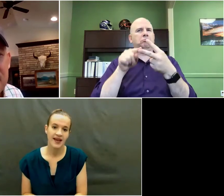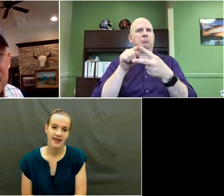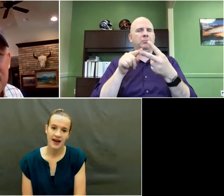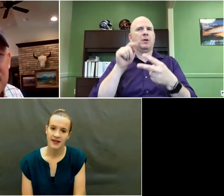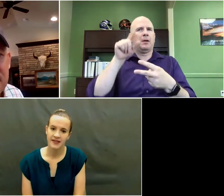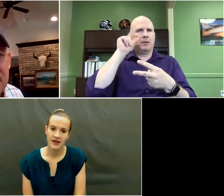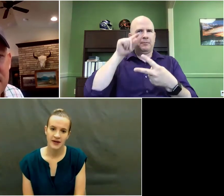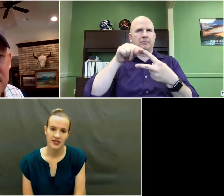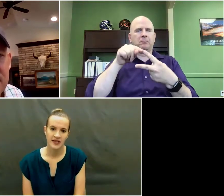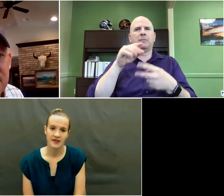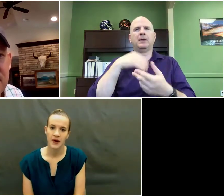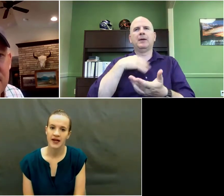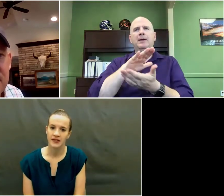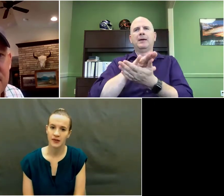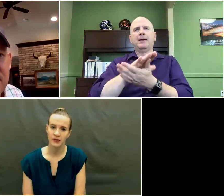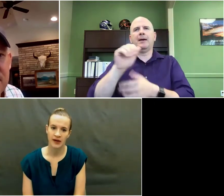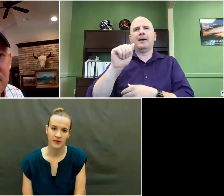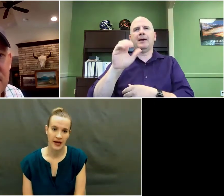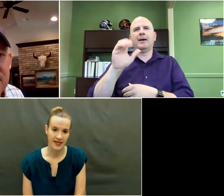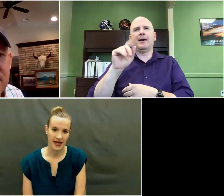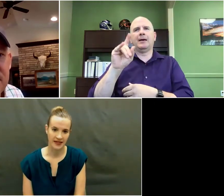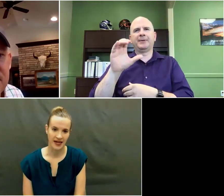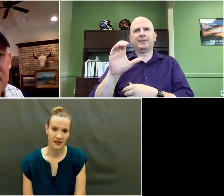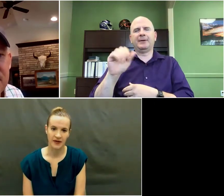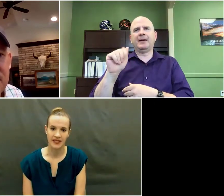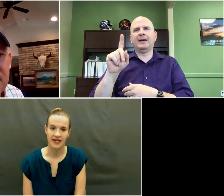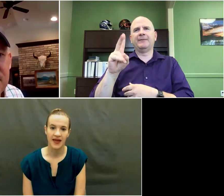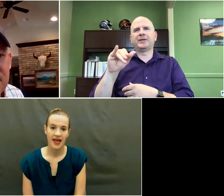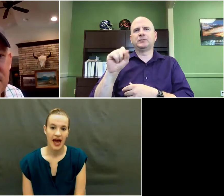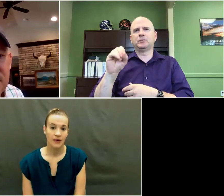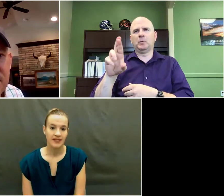Steve: Yeah, that's a great question. So I had two jobs while I was at Gallaudet University. I was an